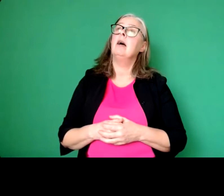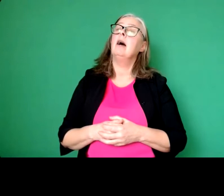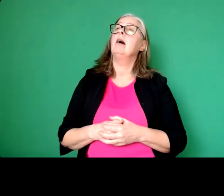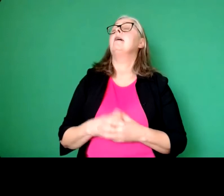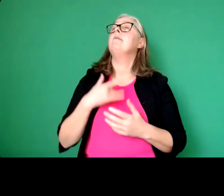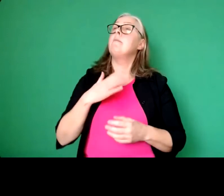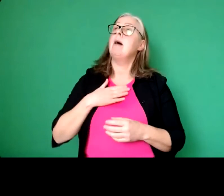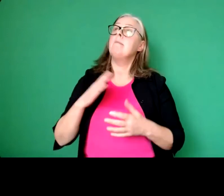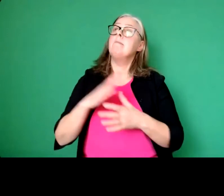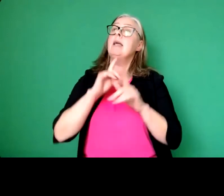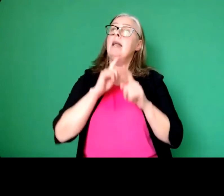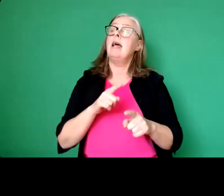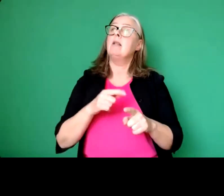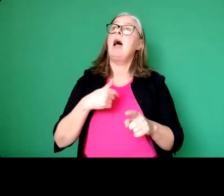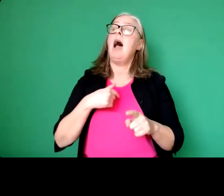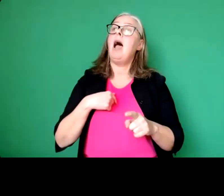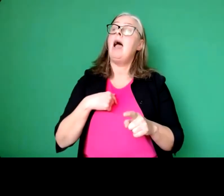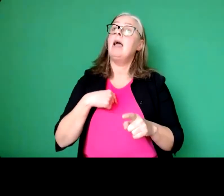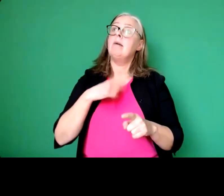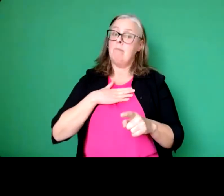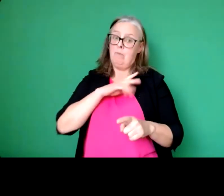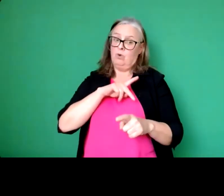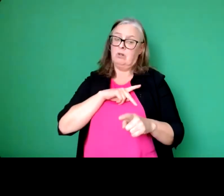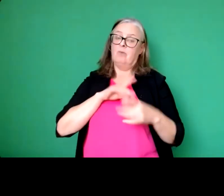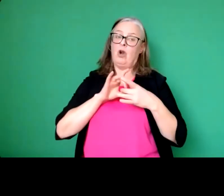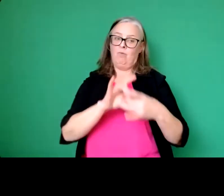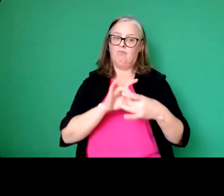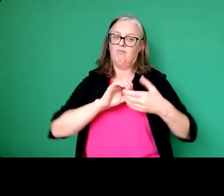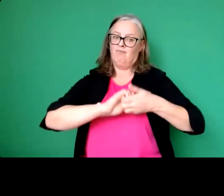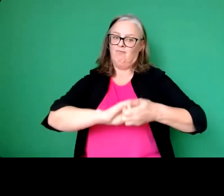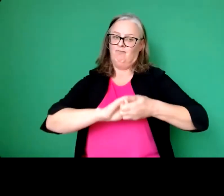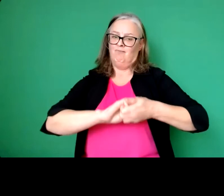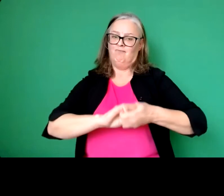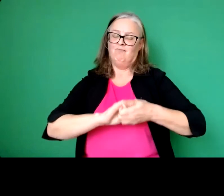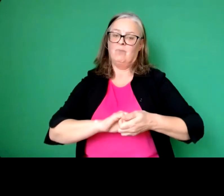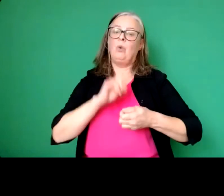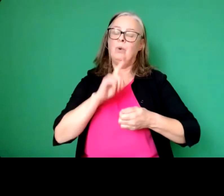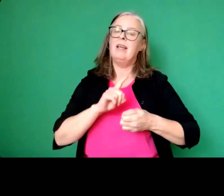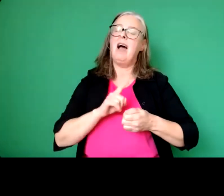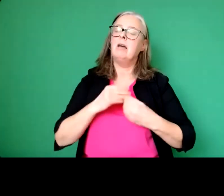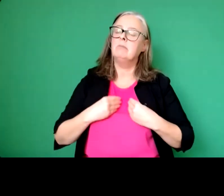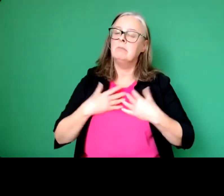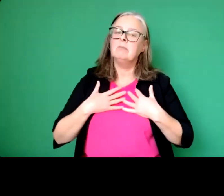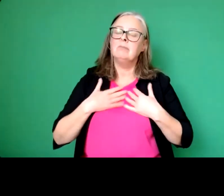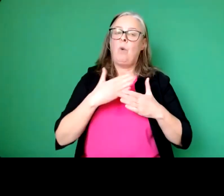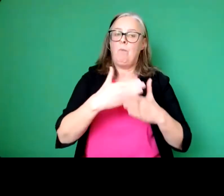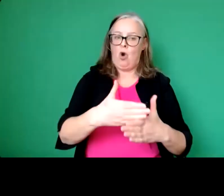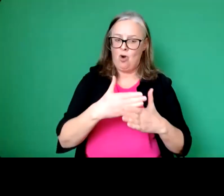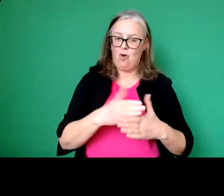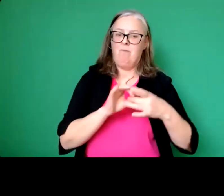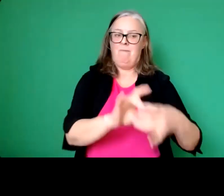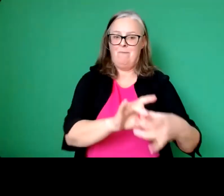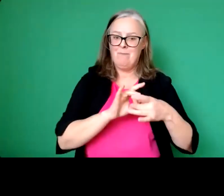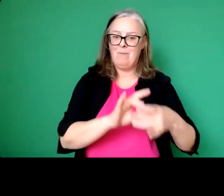i'm a very collaborative person so i thrive very much on partnership and when i used to encounter